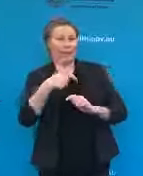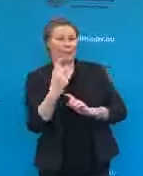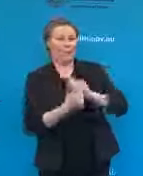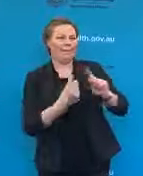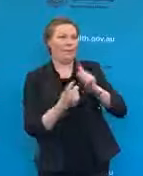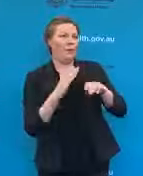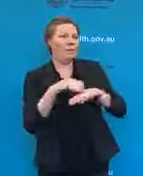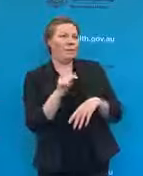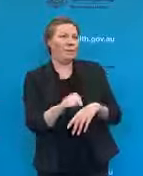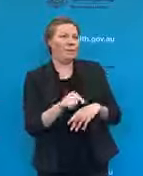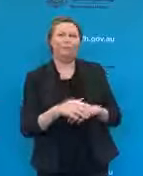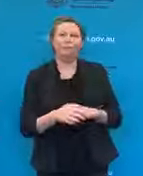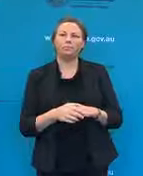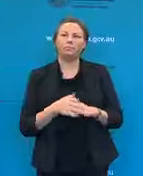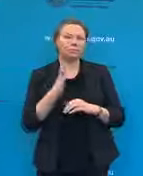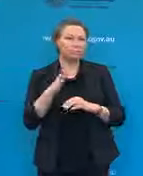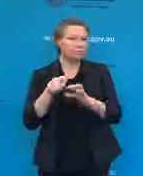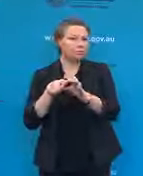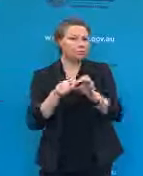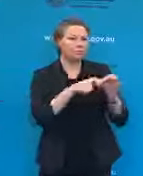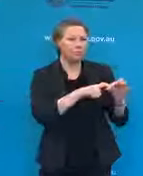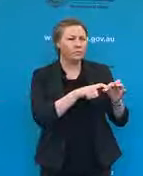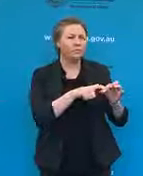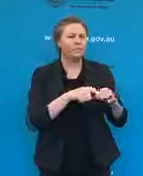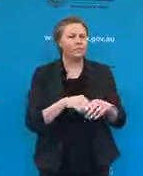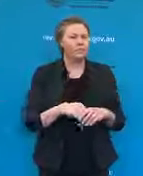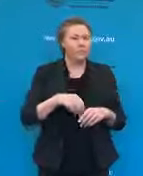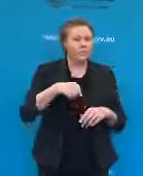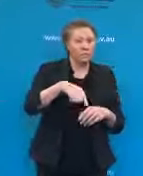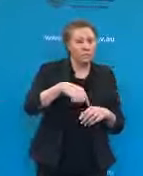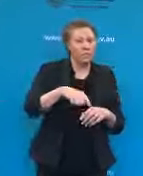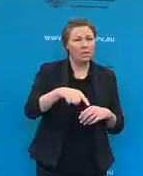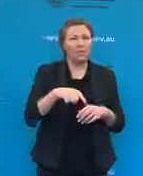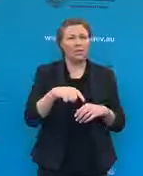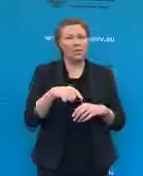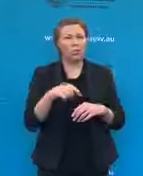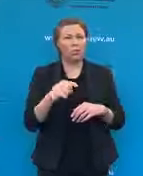Reporter: Professor Murphy have you had any contact this week or in recent weeks with your international counterparts and